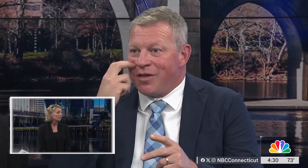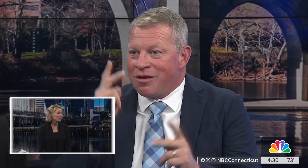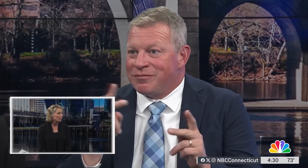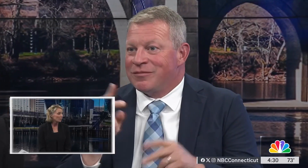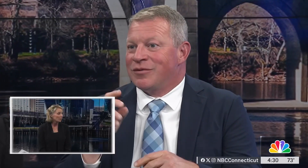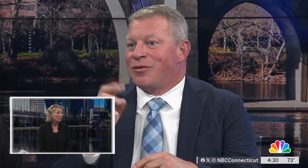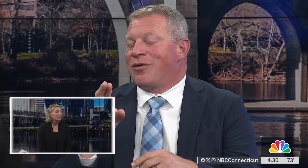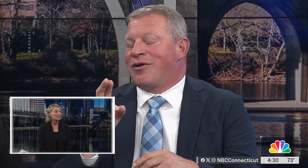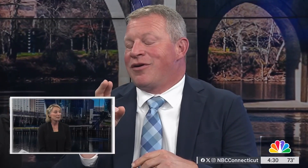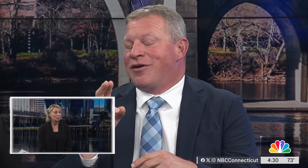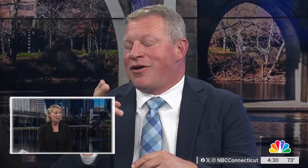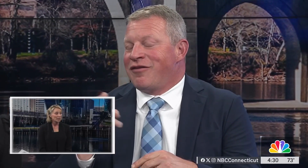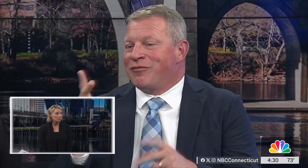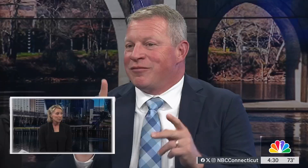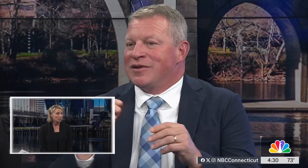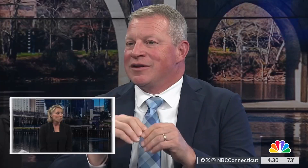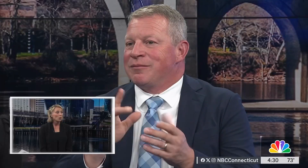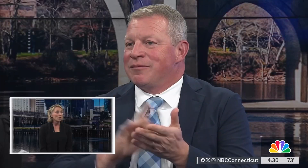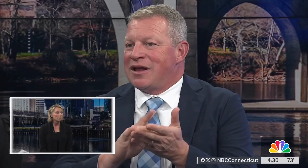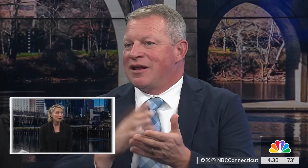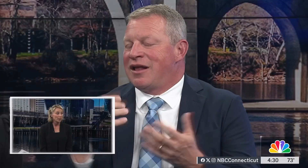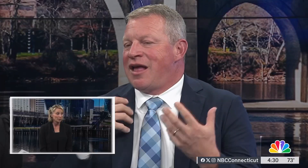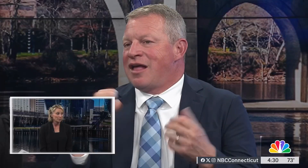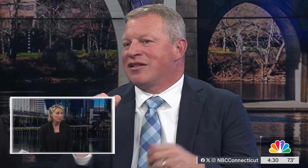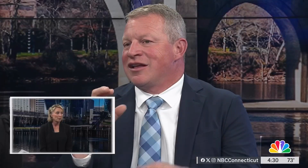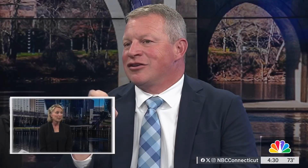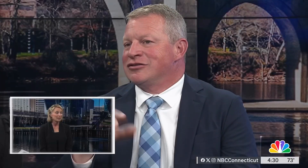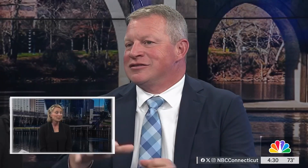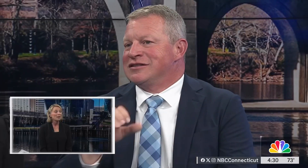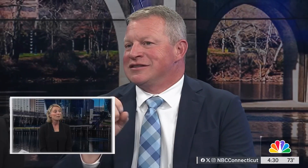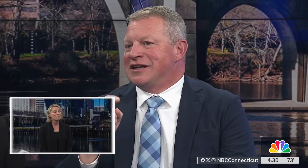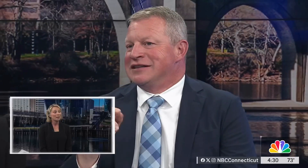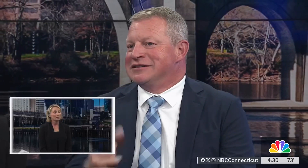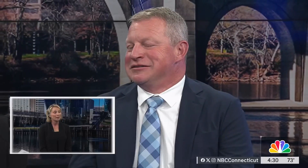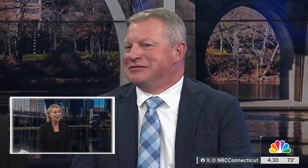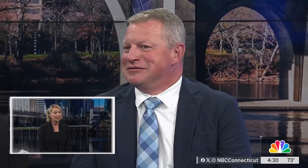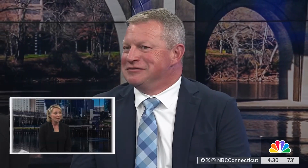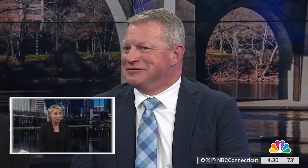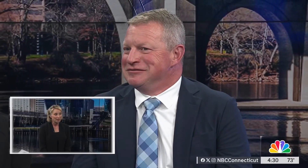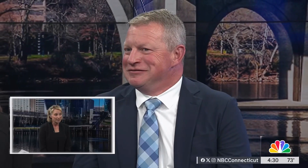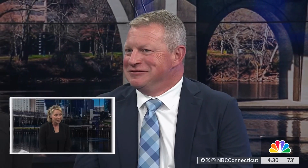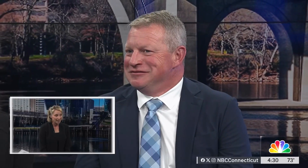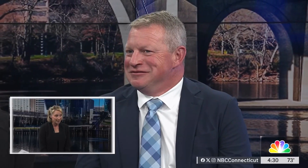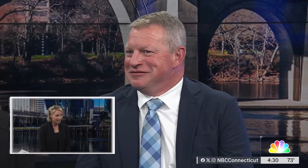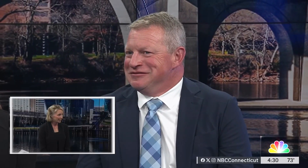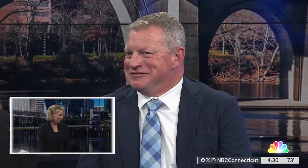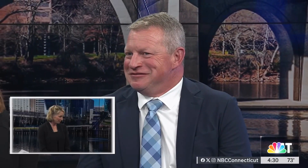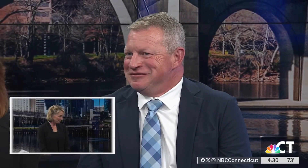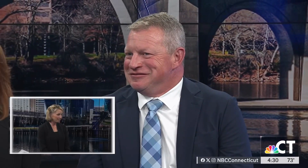hearing and deaf blind community to raise awareness around how to be able to deal with deaf